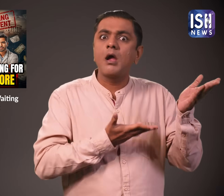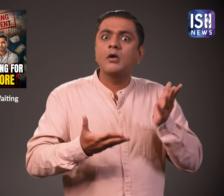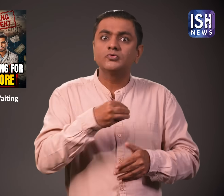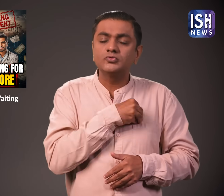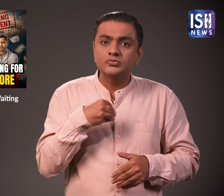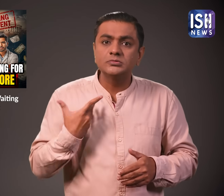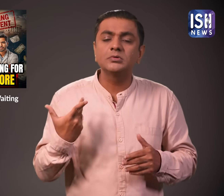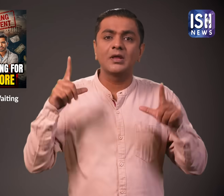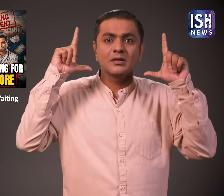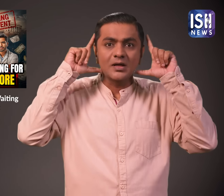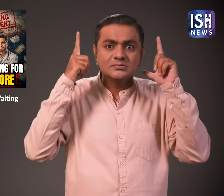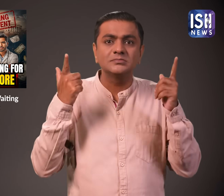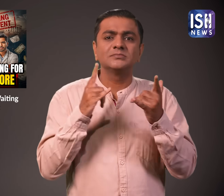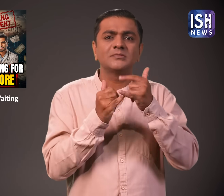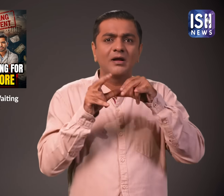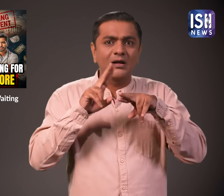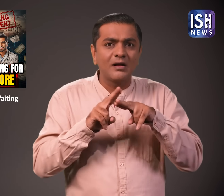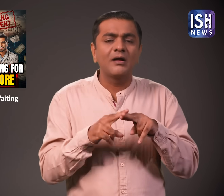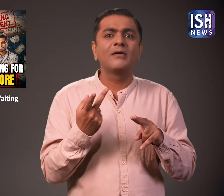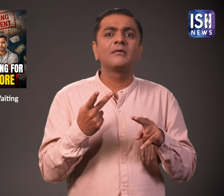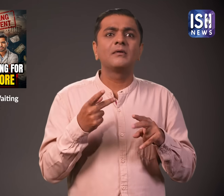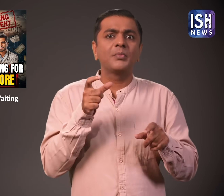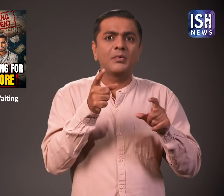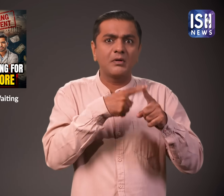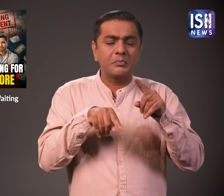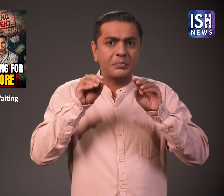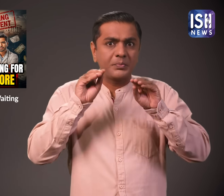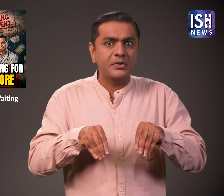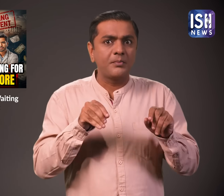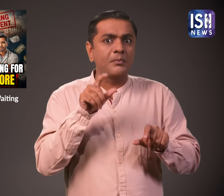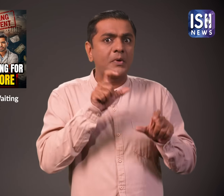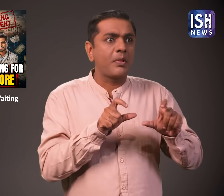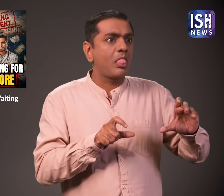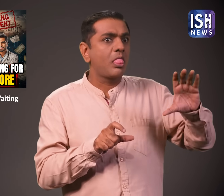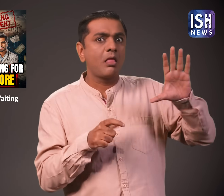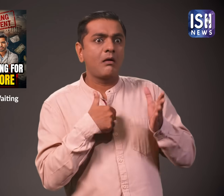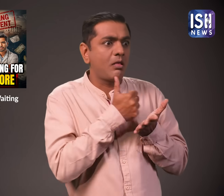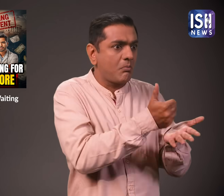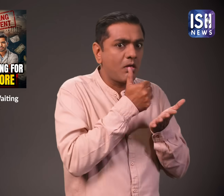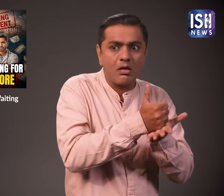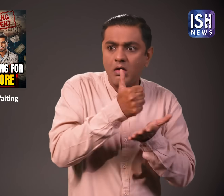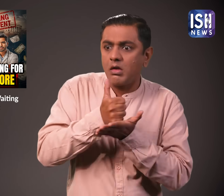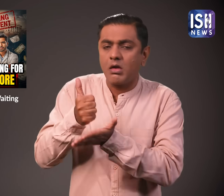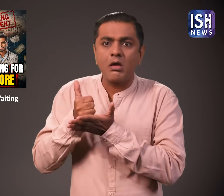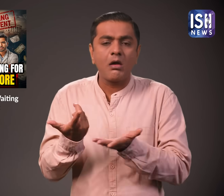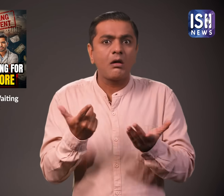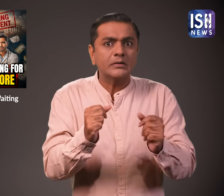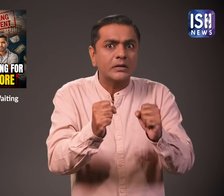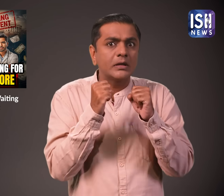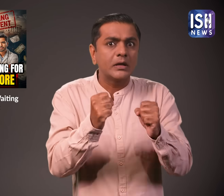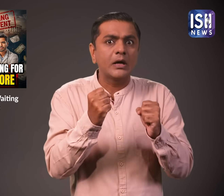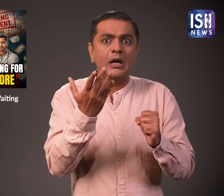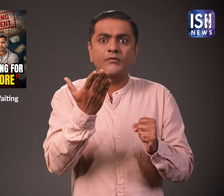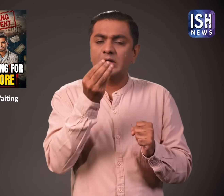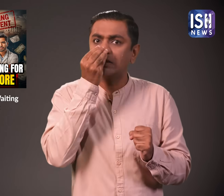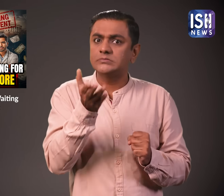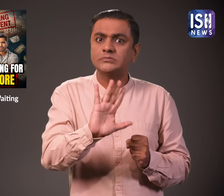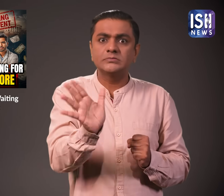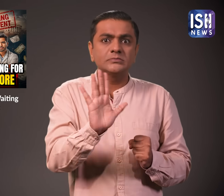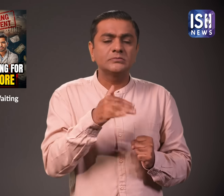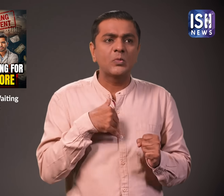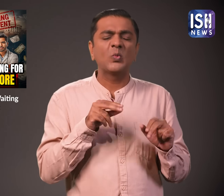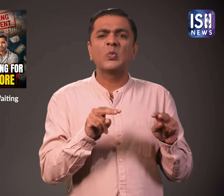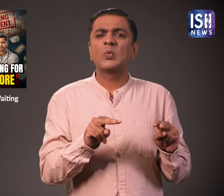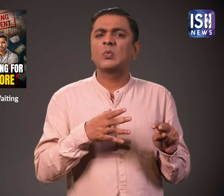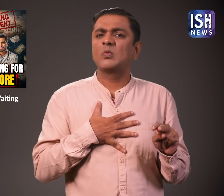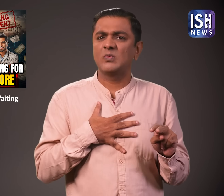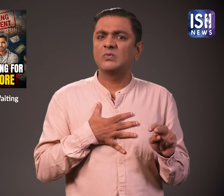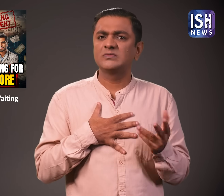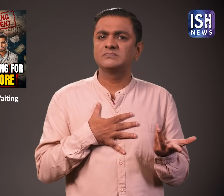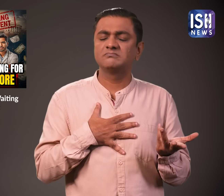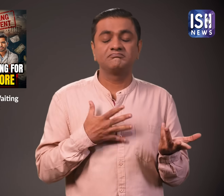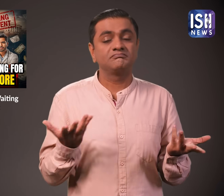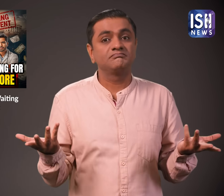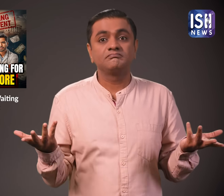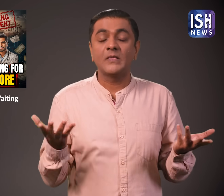These government hospitals are understaffed, with nurses, doctors, and staff overwhelmed, putting them in a difficult position.